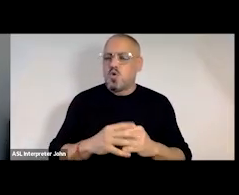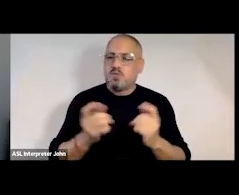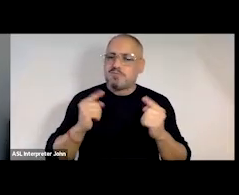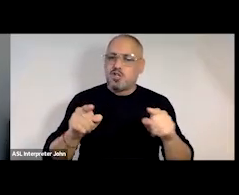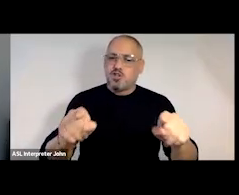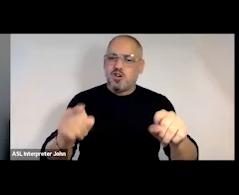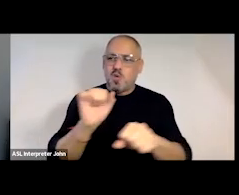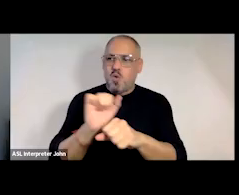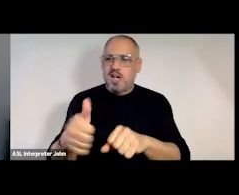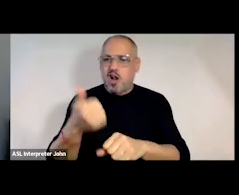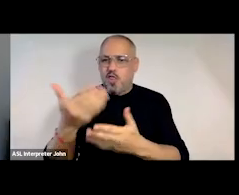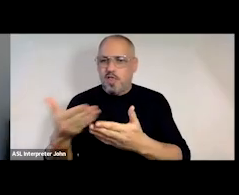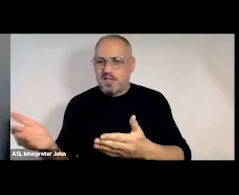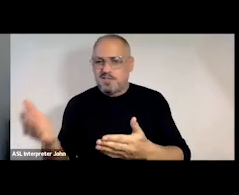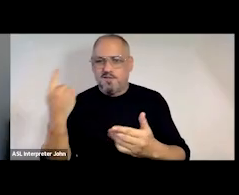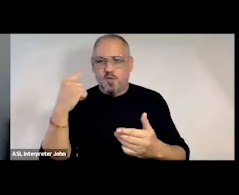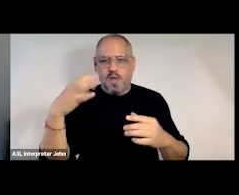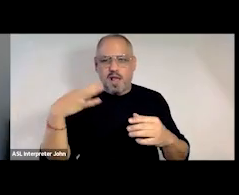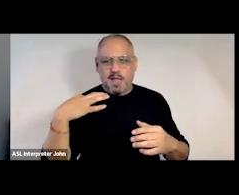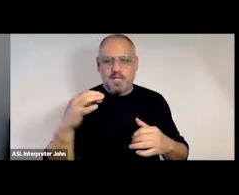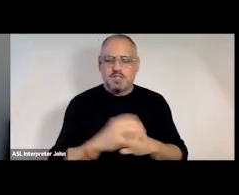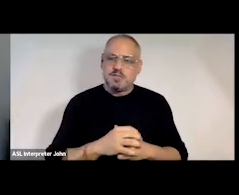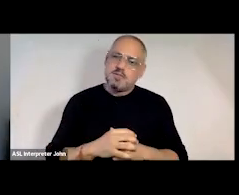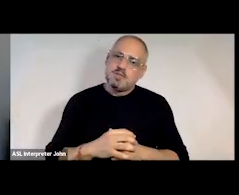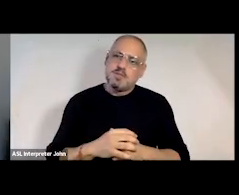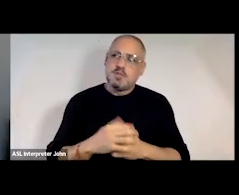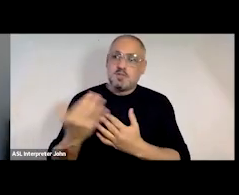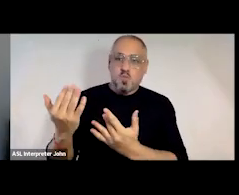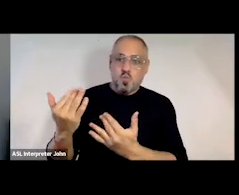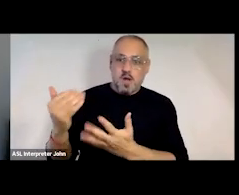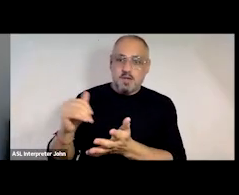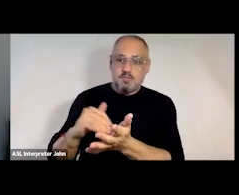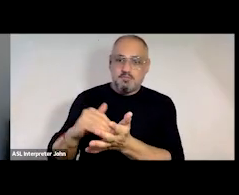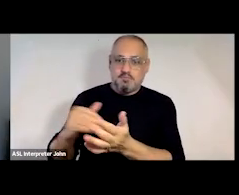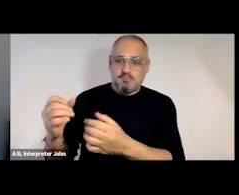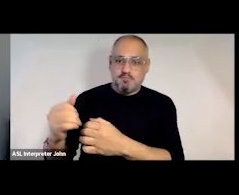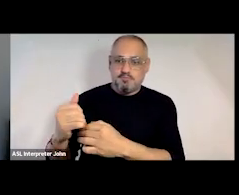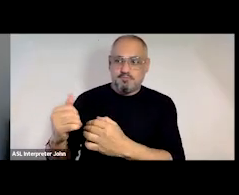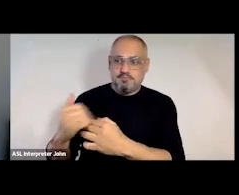work on other aspects of the application while you're waiting for the records to come back.